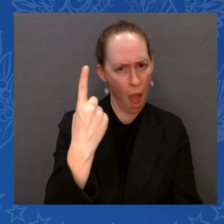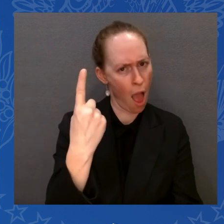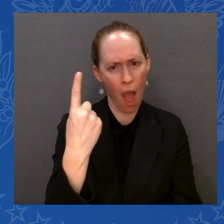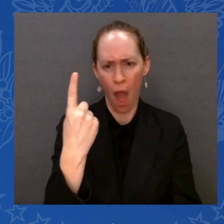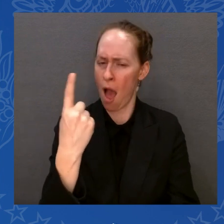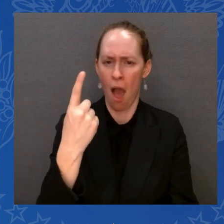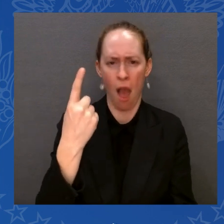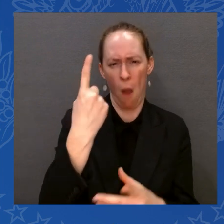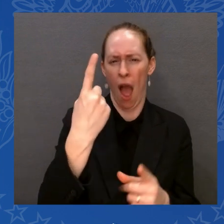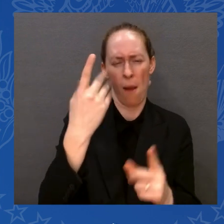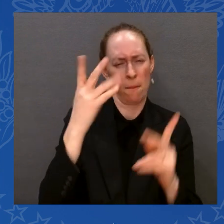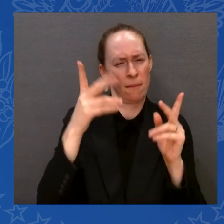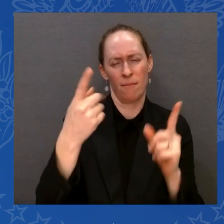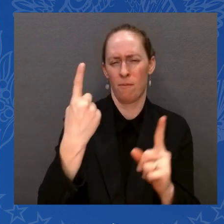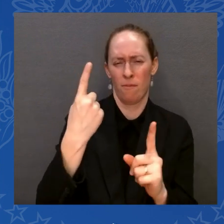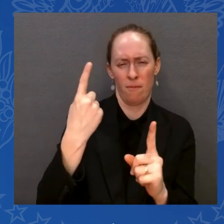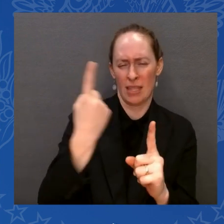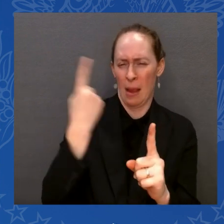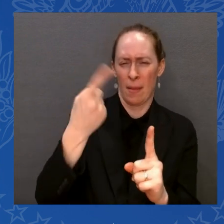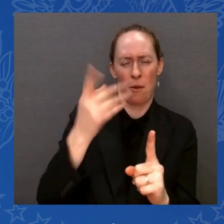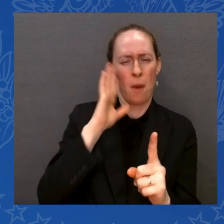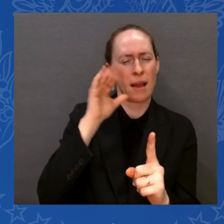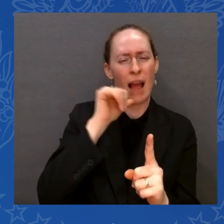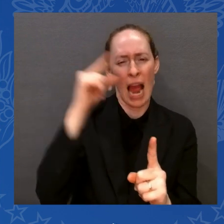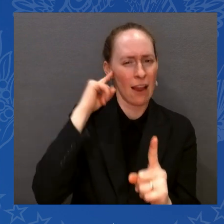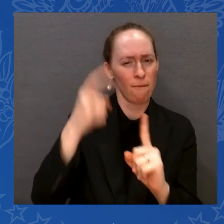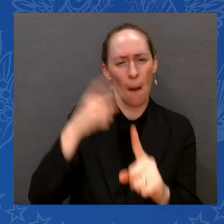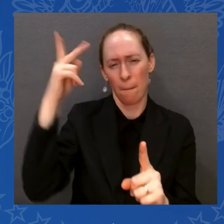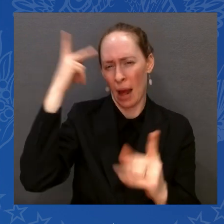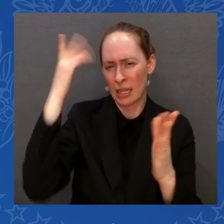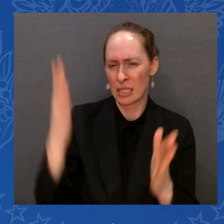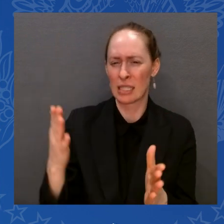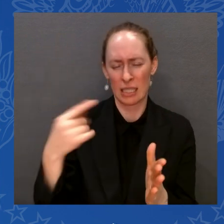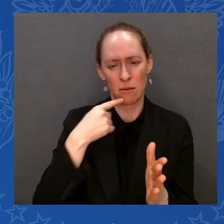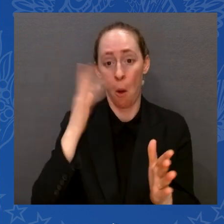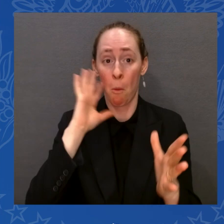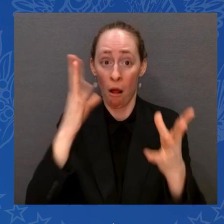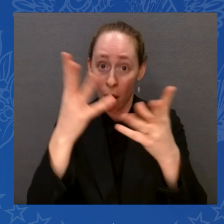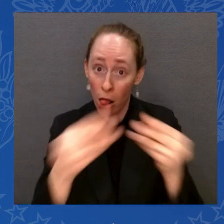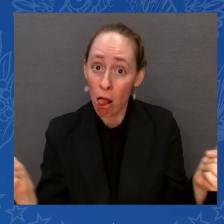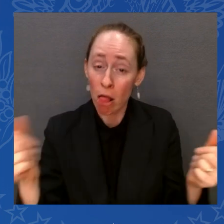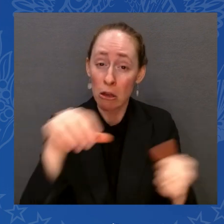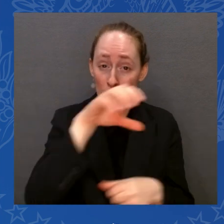It'll be my objection to phase out Social Security, pull it up by its roots, get rid of it."